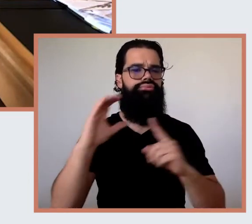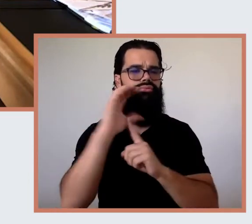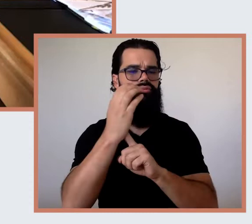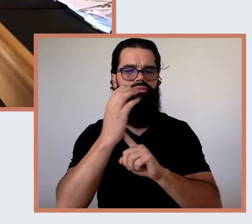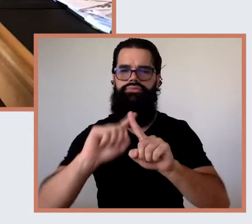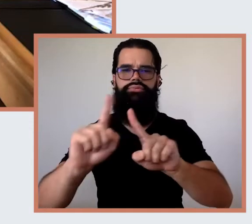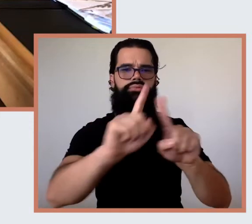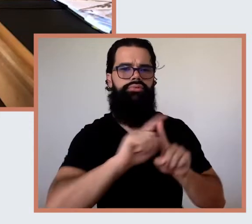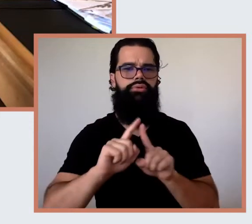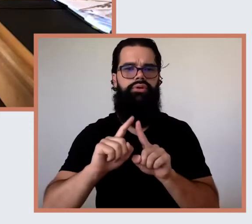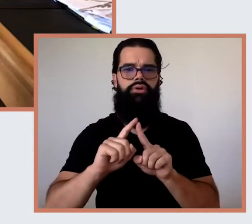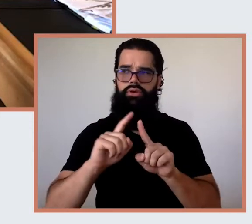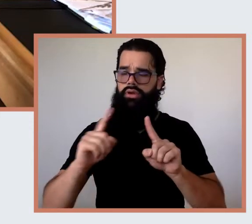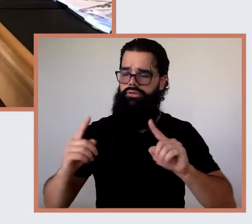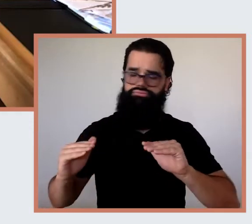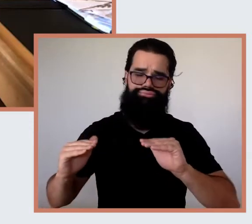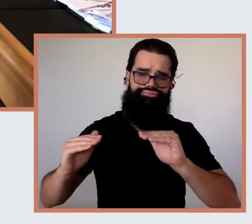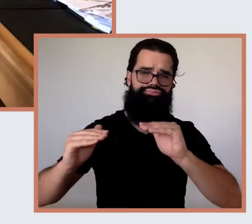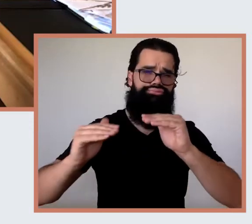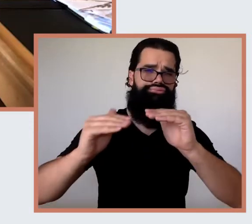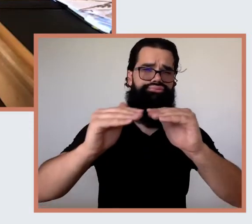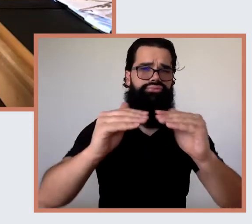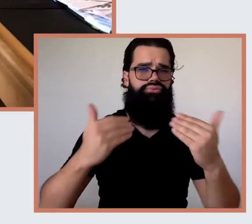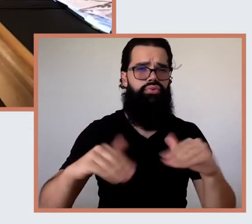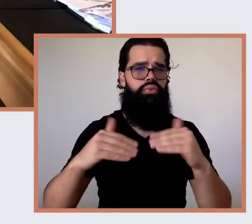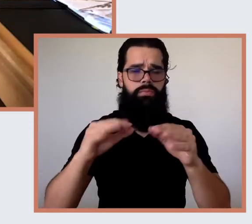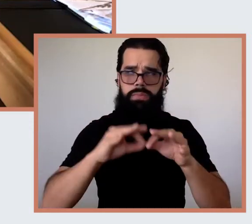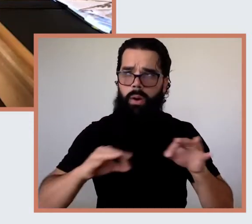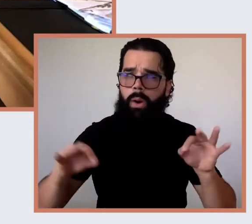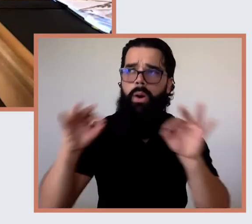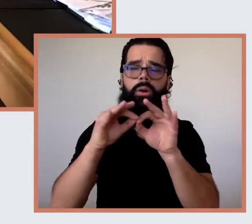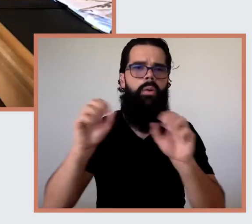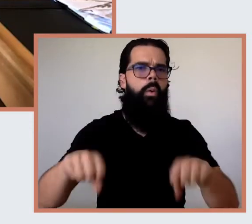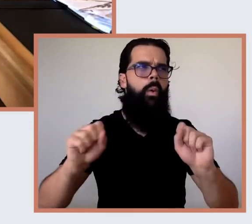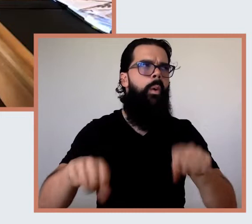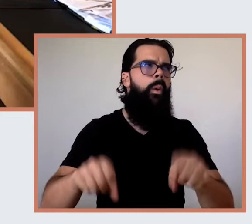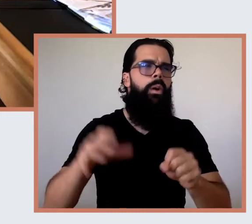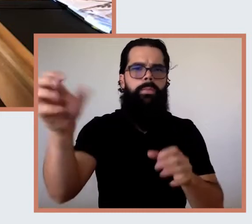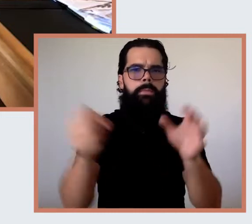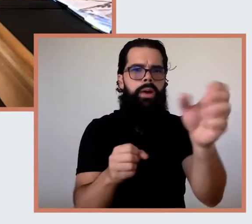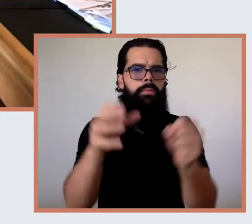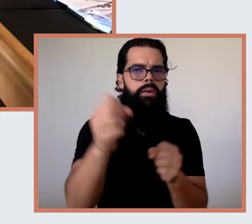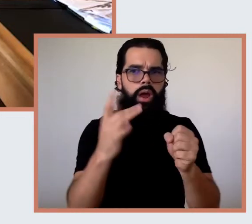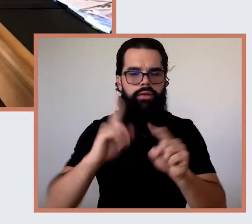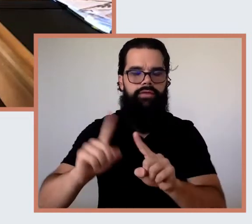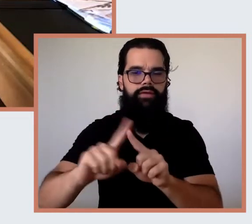and diverse cultural-wise have become increasingly and incredibly more important, and it's necessary.